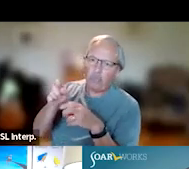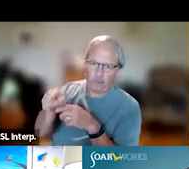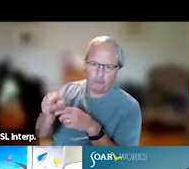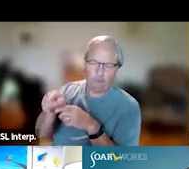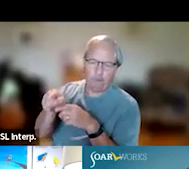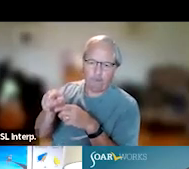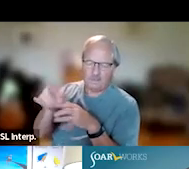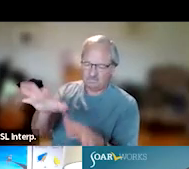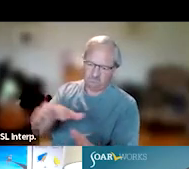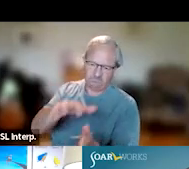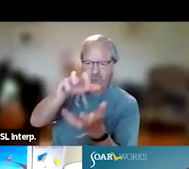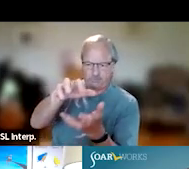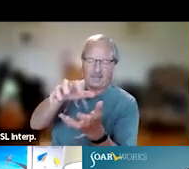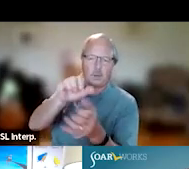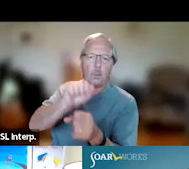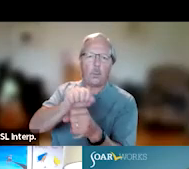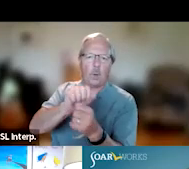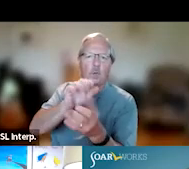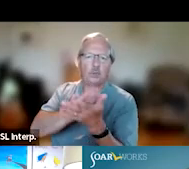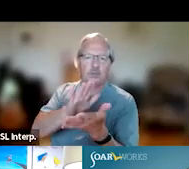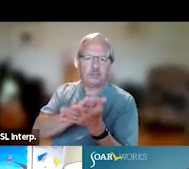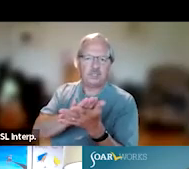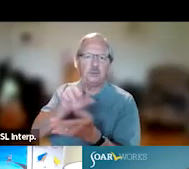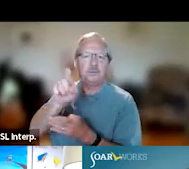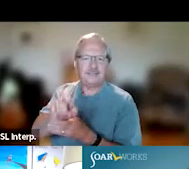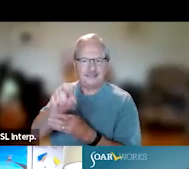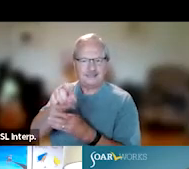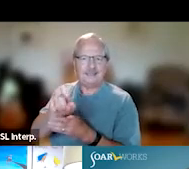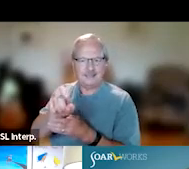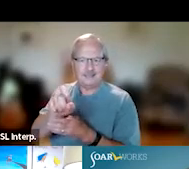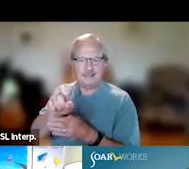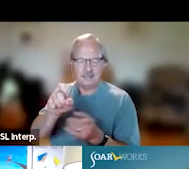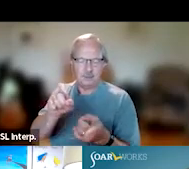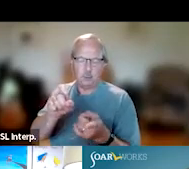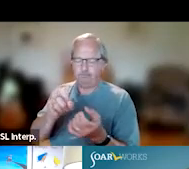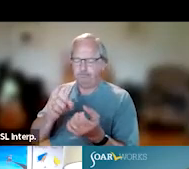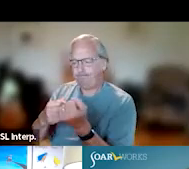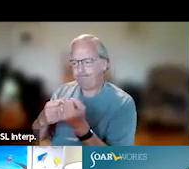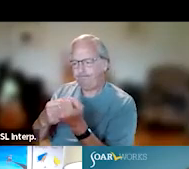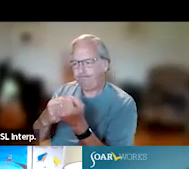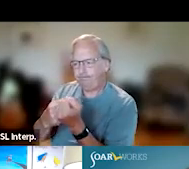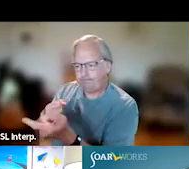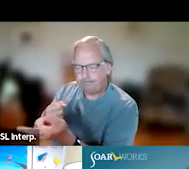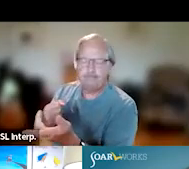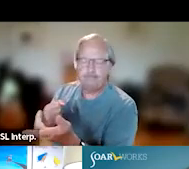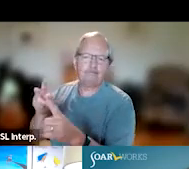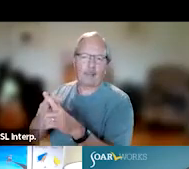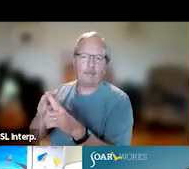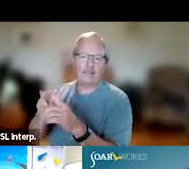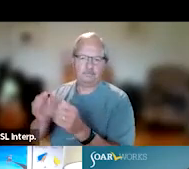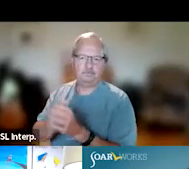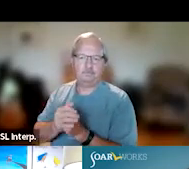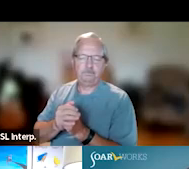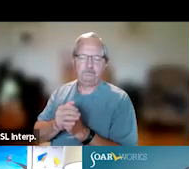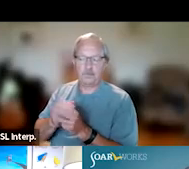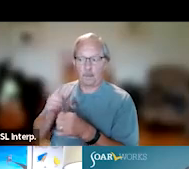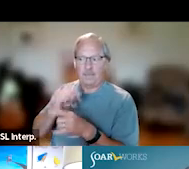of worksheets that you'll need to assist with applications. So be sure to take those steps.